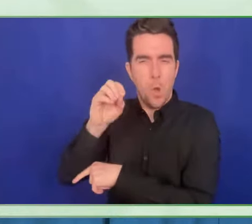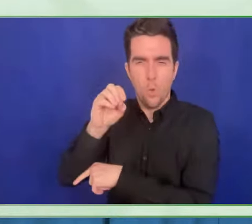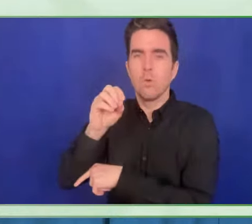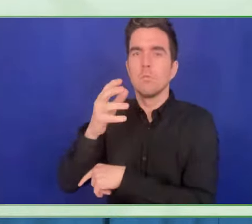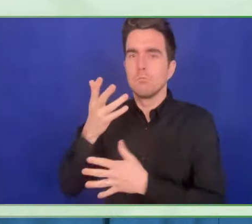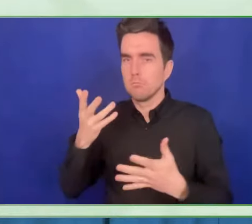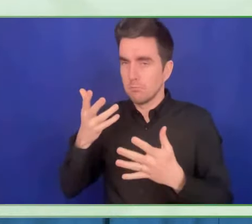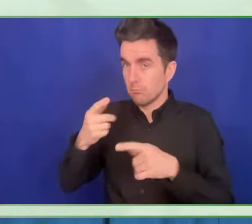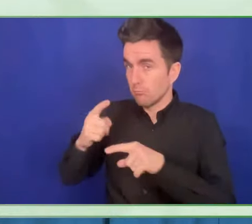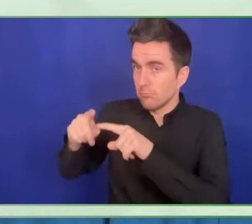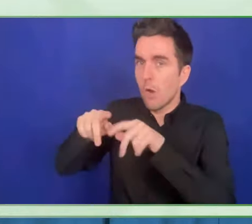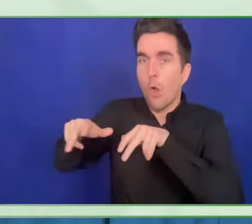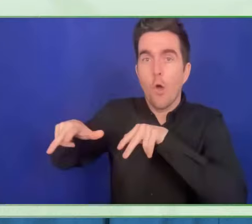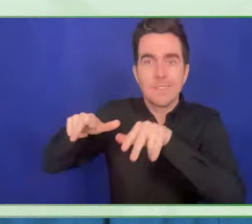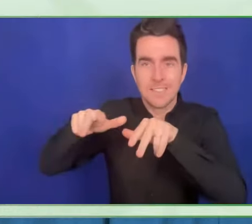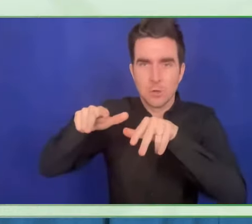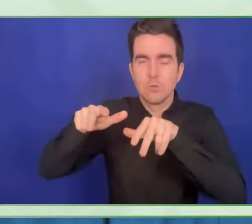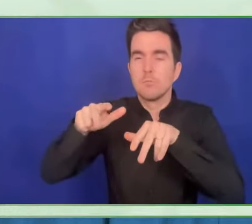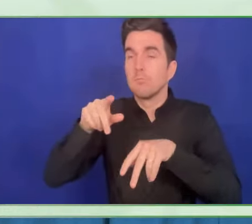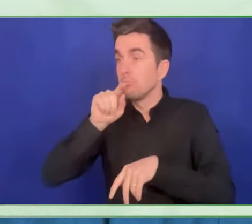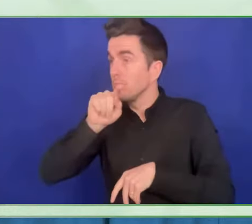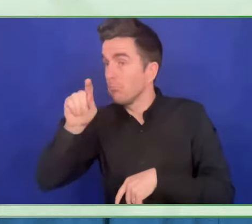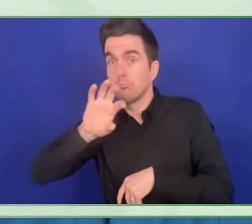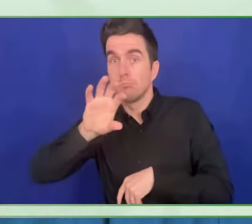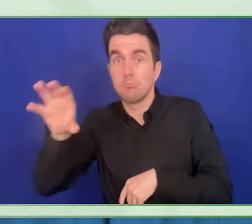make that process a reality.